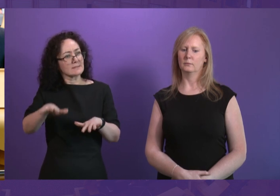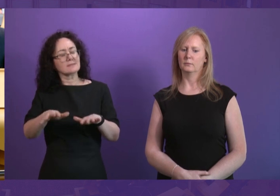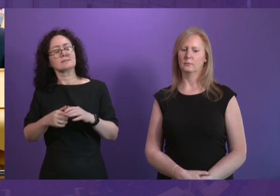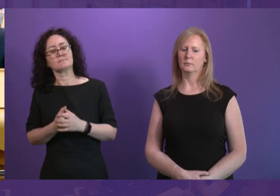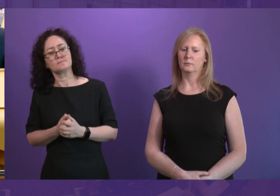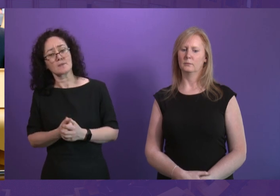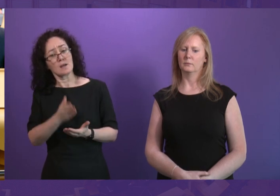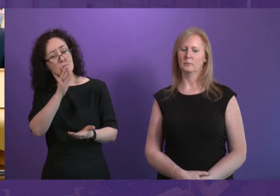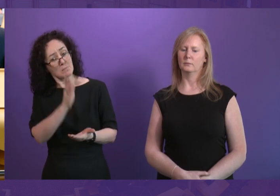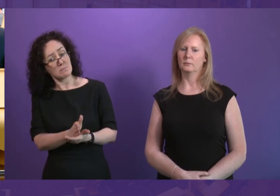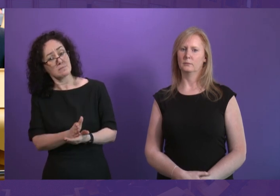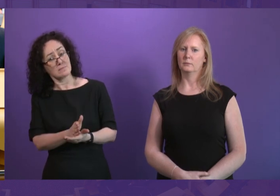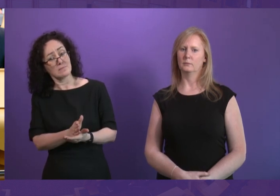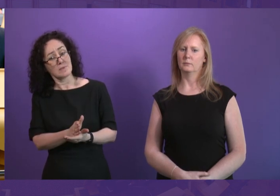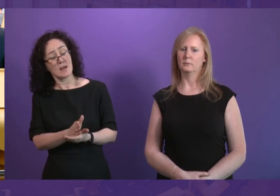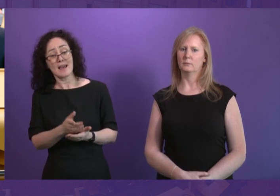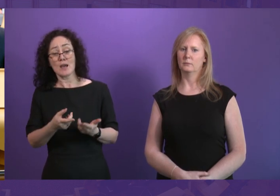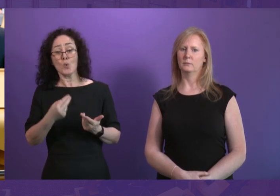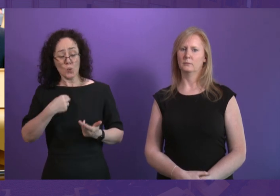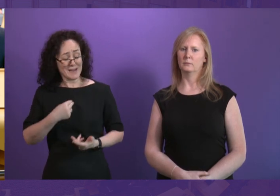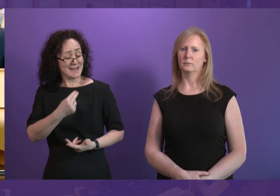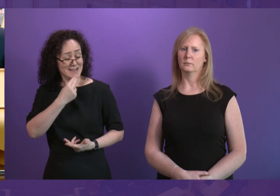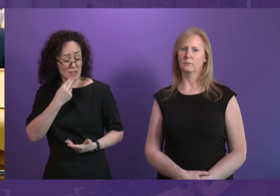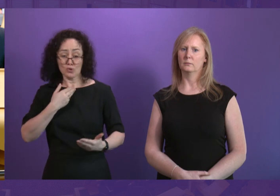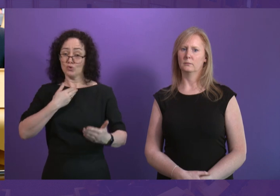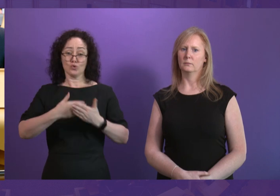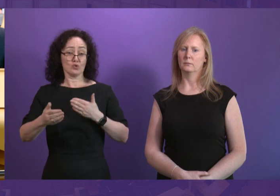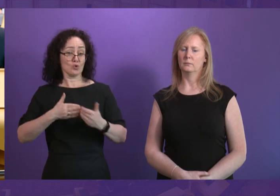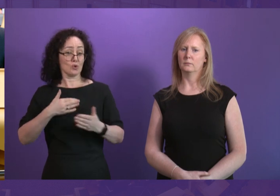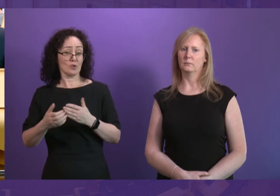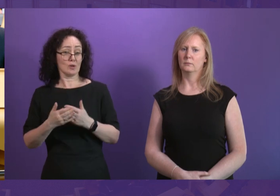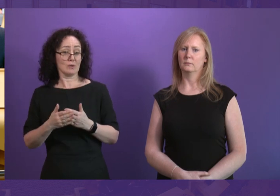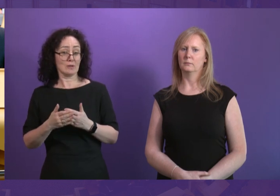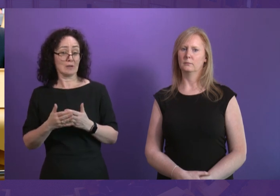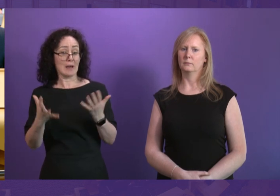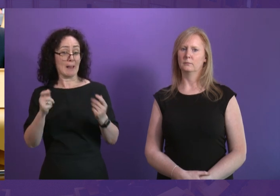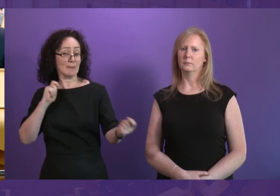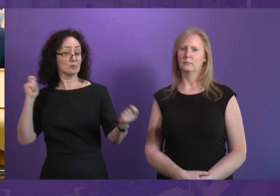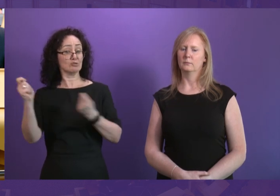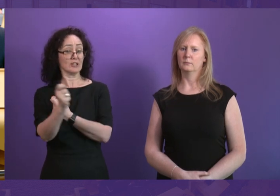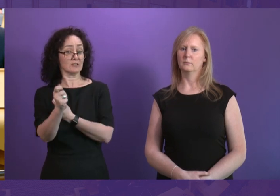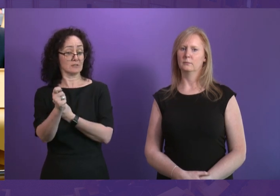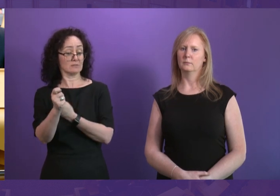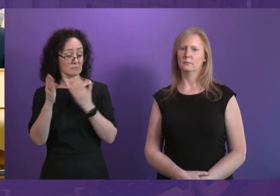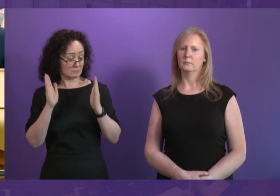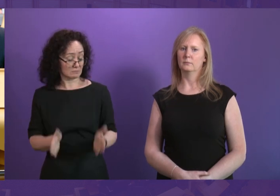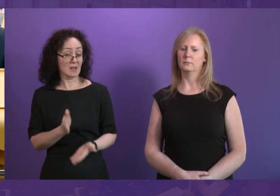There is no bigger priority than tackling climate change. Scotland is already leading the way on that and we will continue to do so.